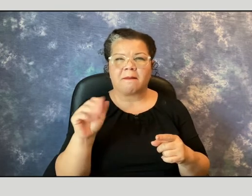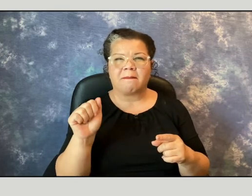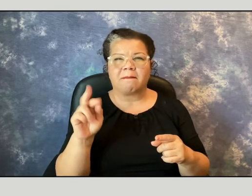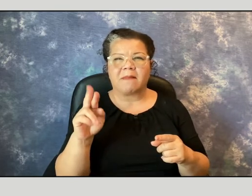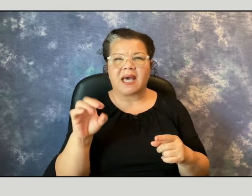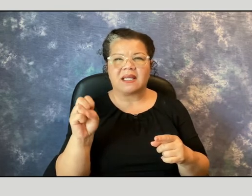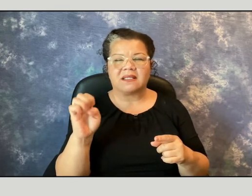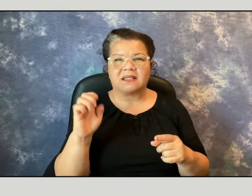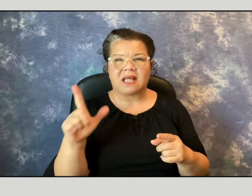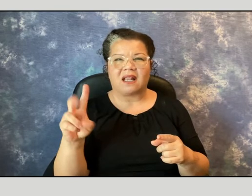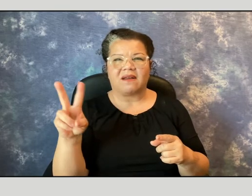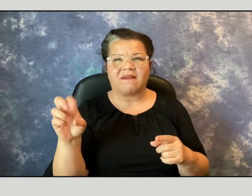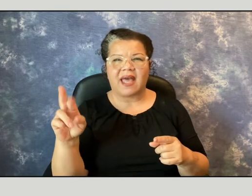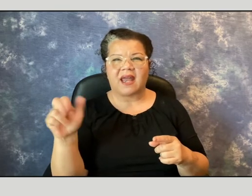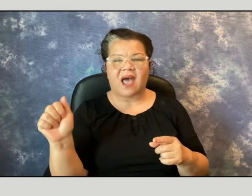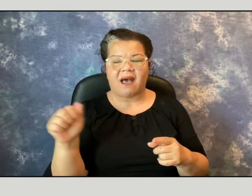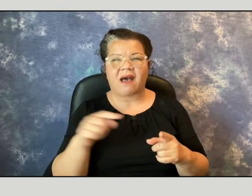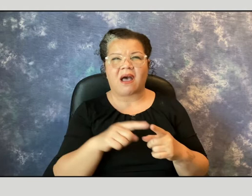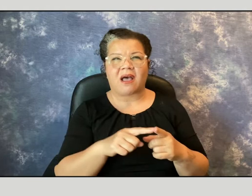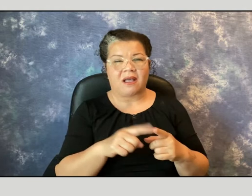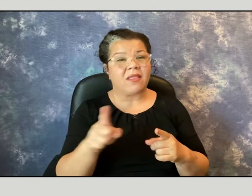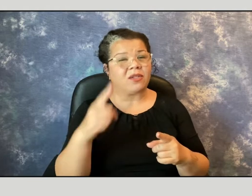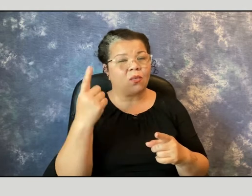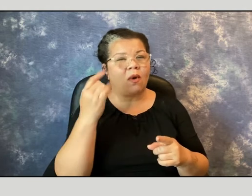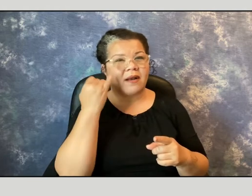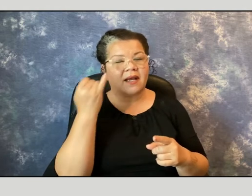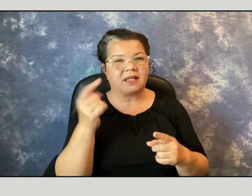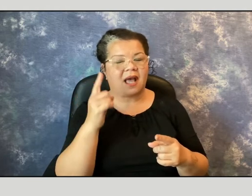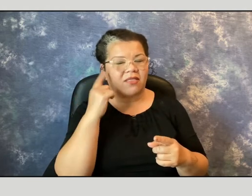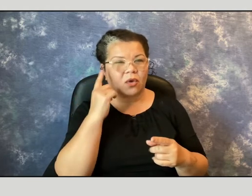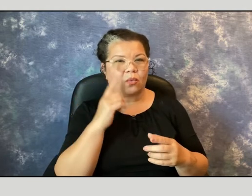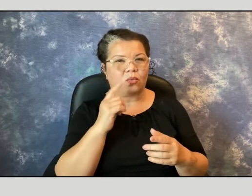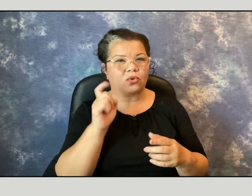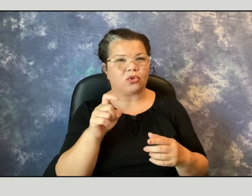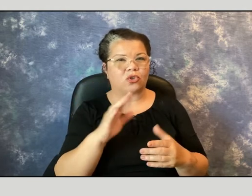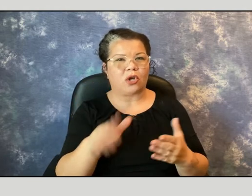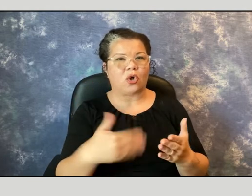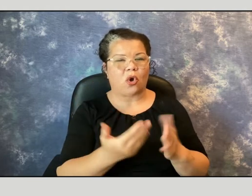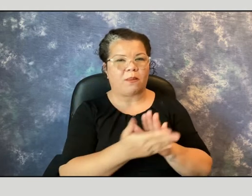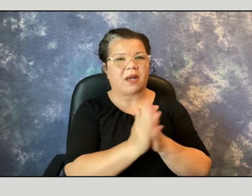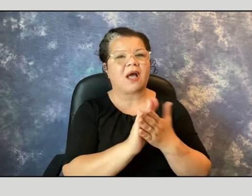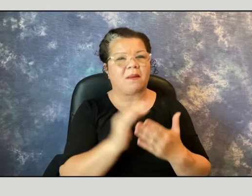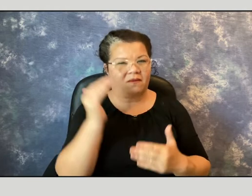It's an idea that I think we should all be more familiar with is how there are Puerto Ricans everywhere.